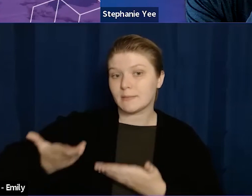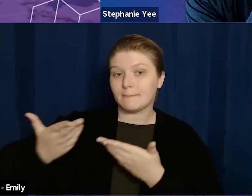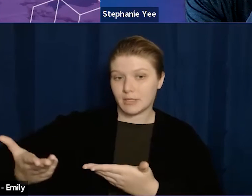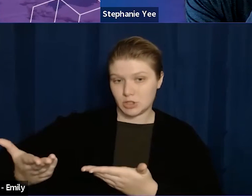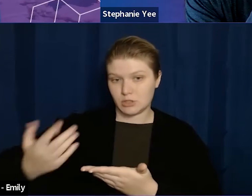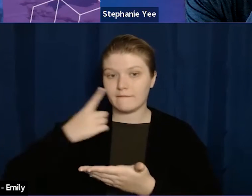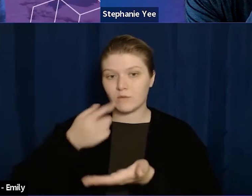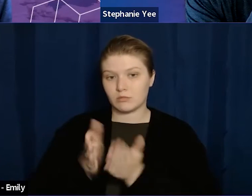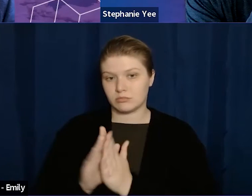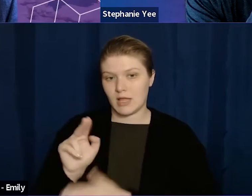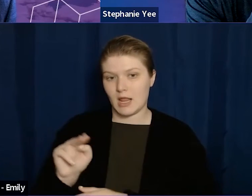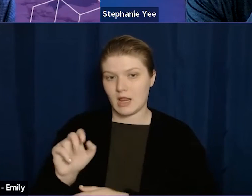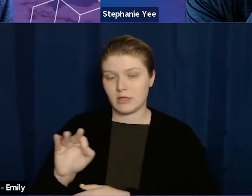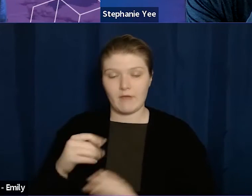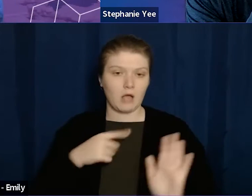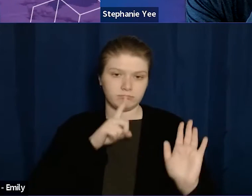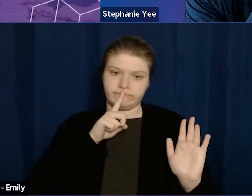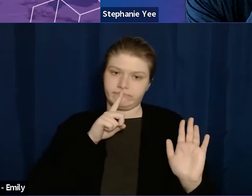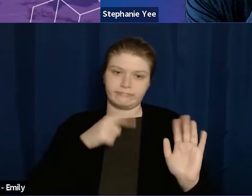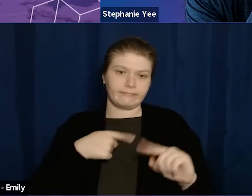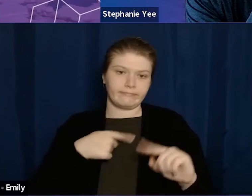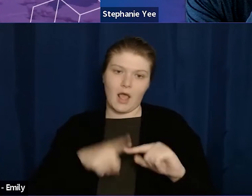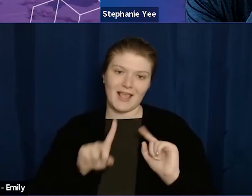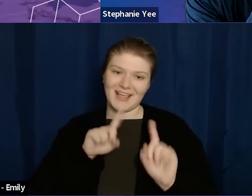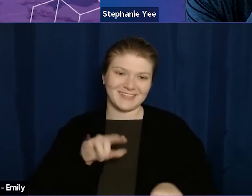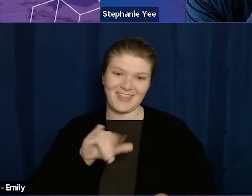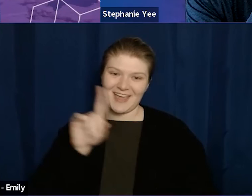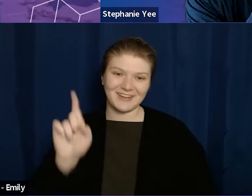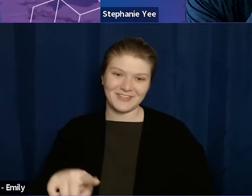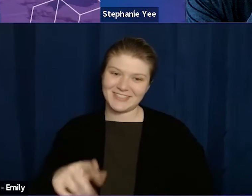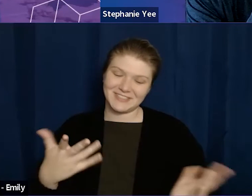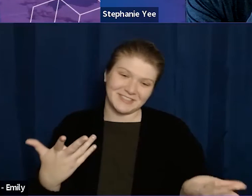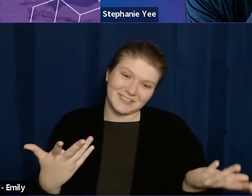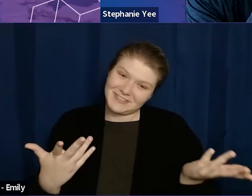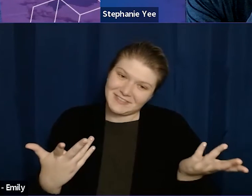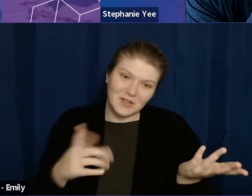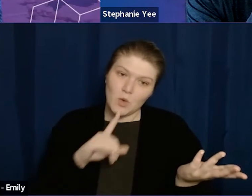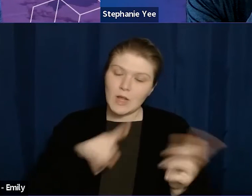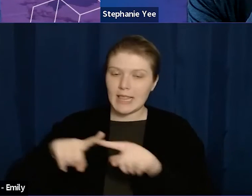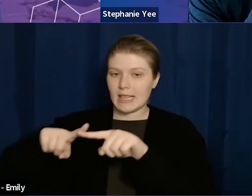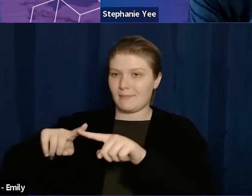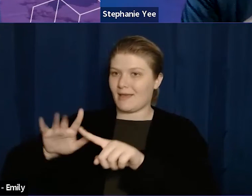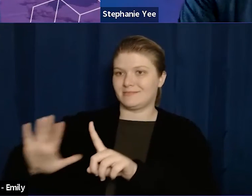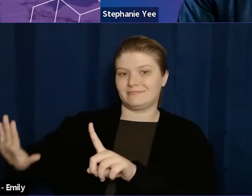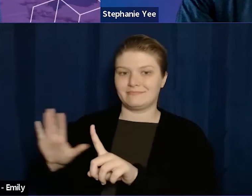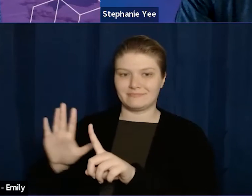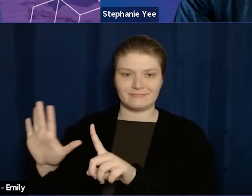Well, I'm not going to be able to answer that question because it's really going to depend on what the situation is.